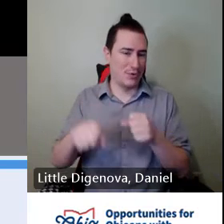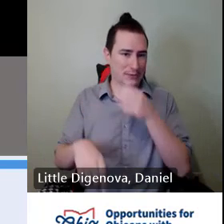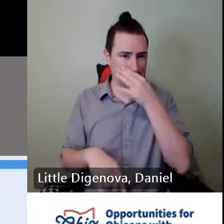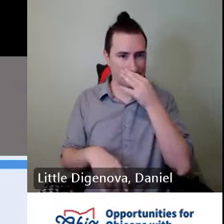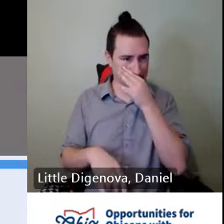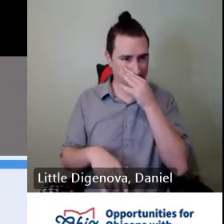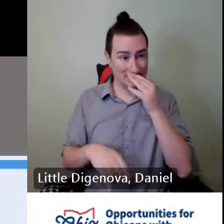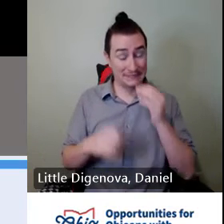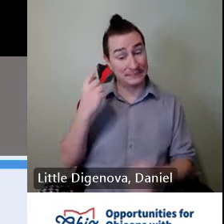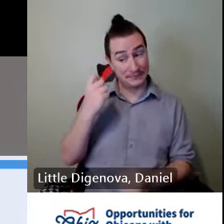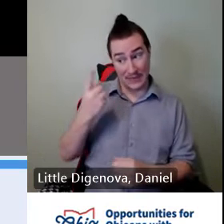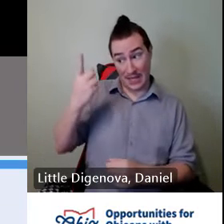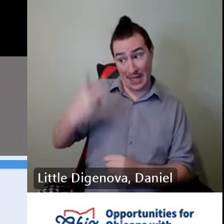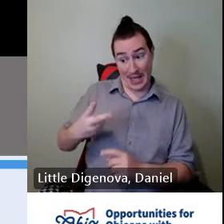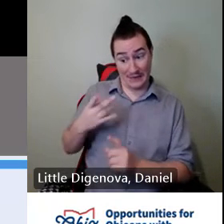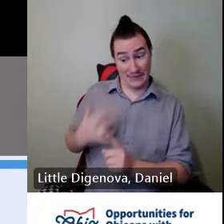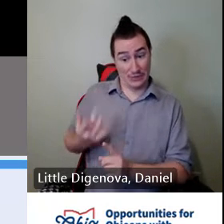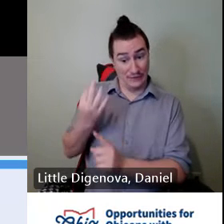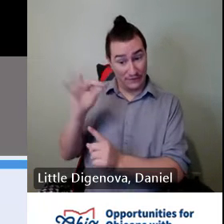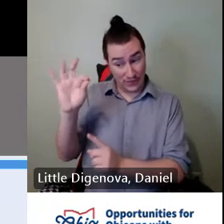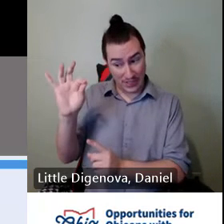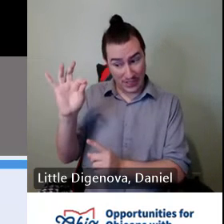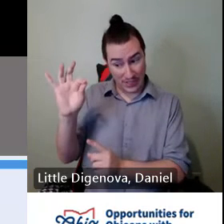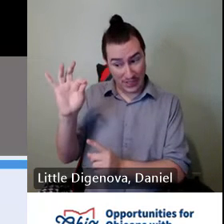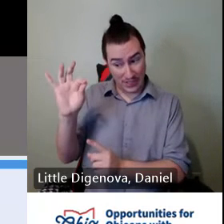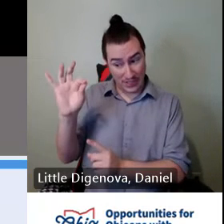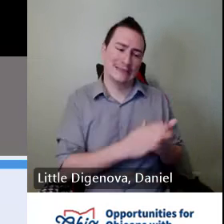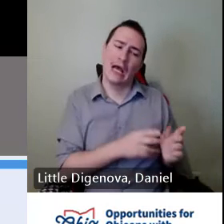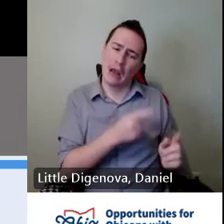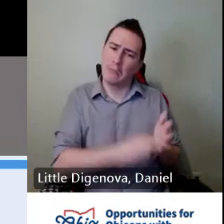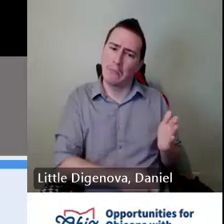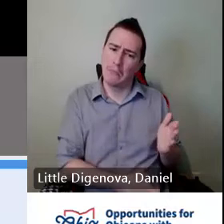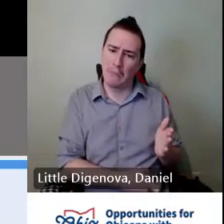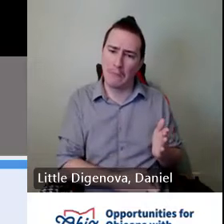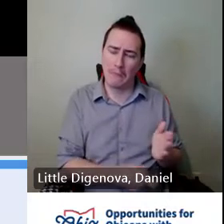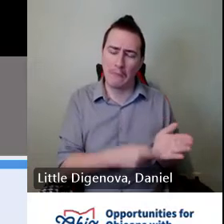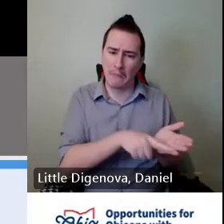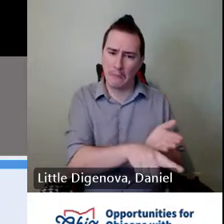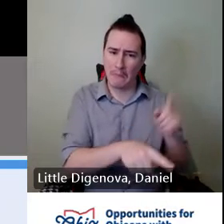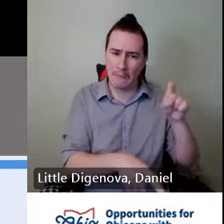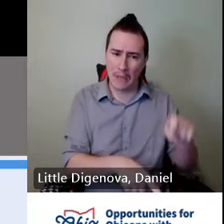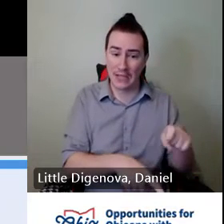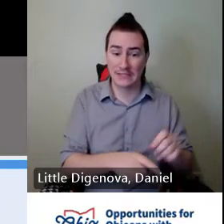some accommodations come with a cost. Shelly, providing a reasonable accommodation can positively